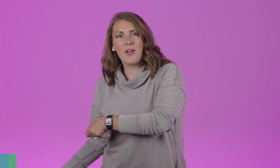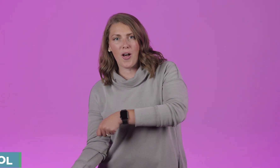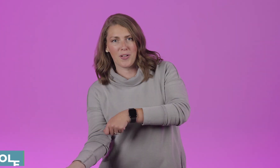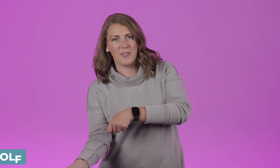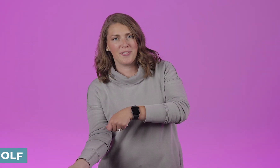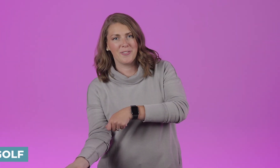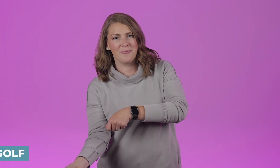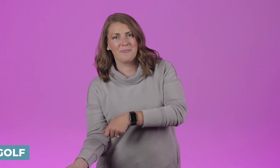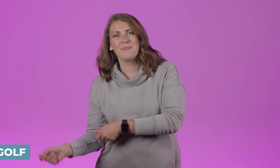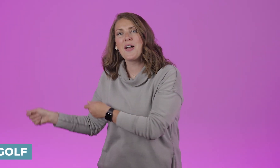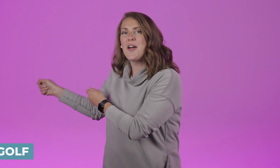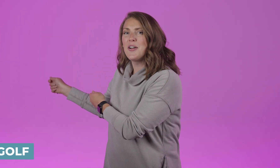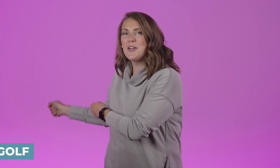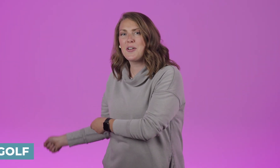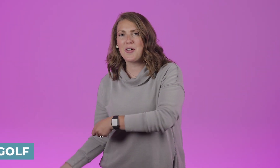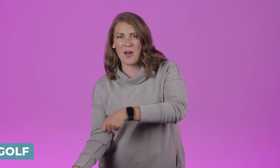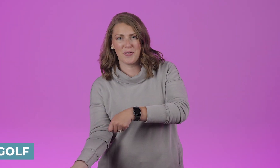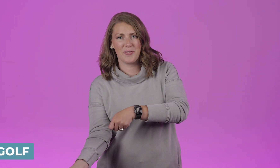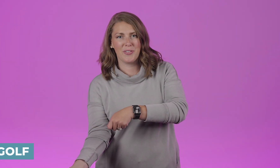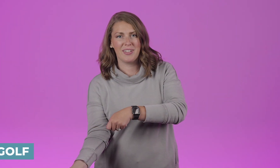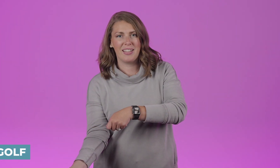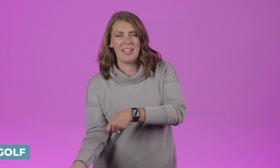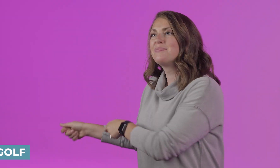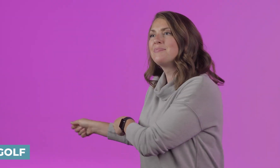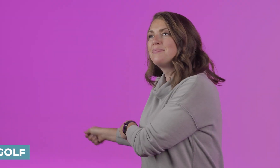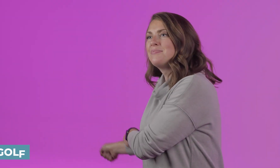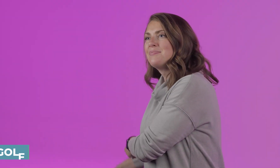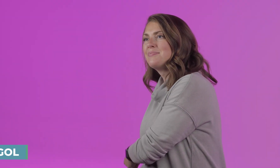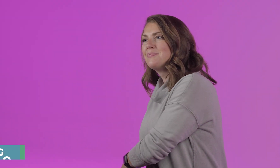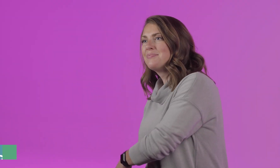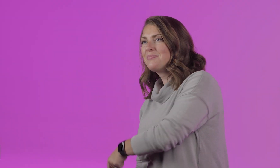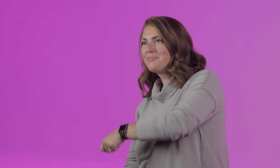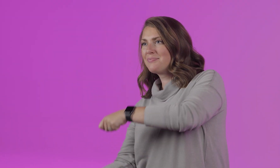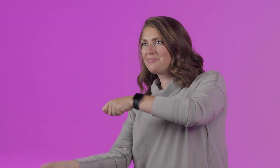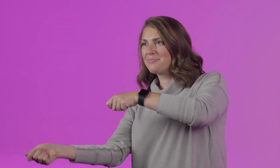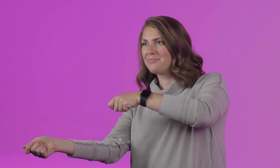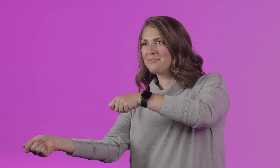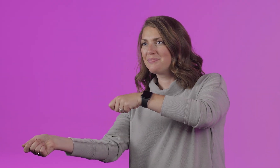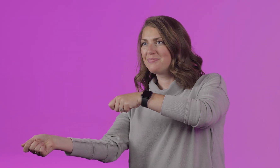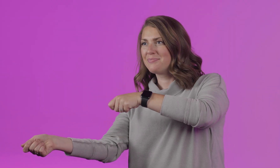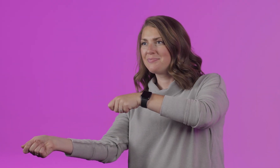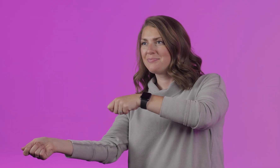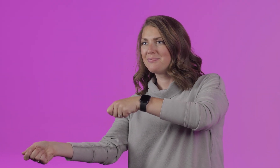GOLFT GOLF It's just like you're swinging a club in golf.